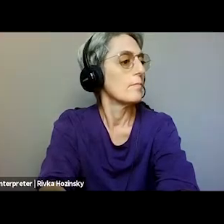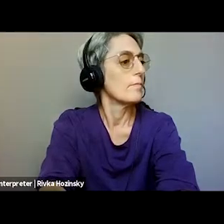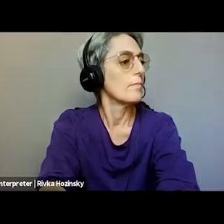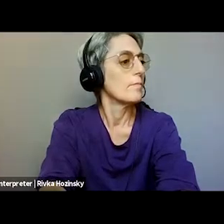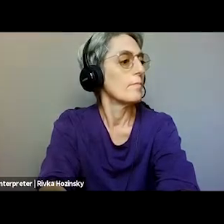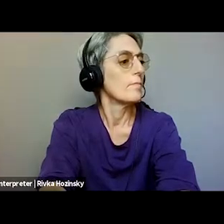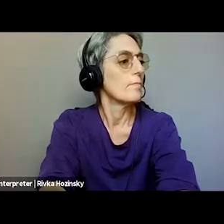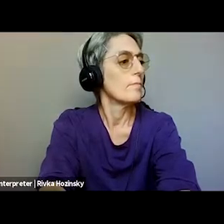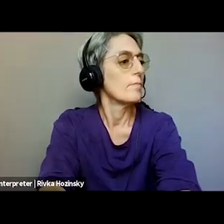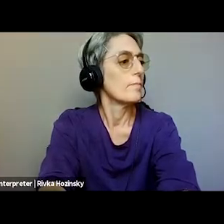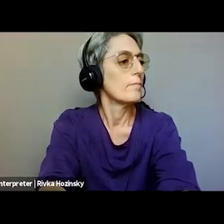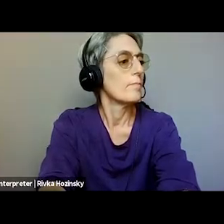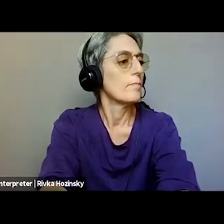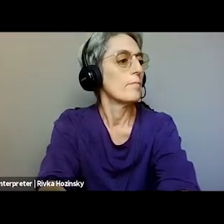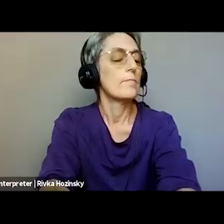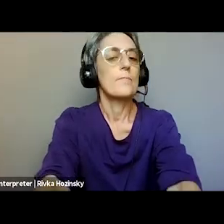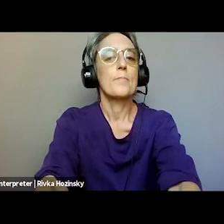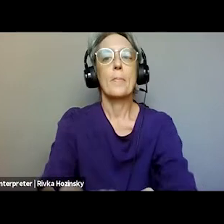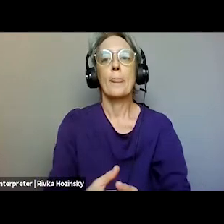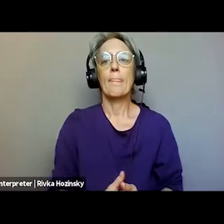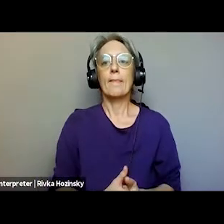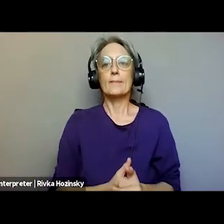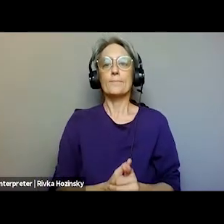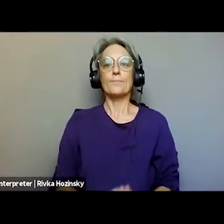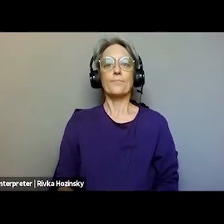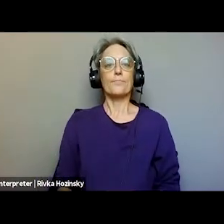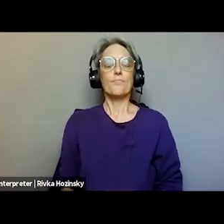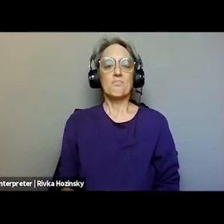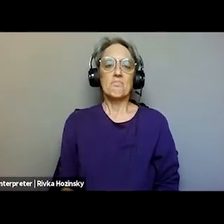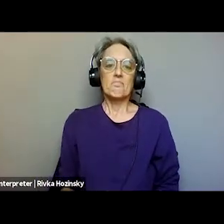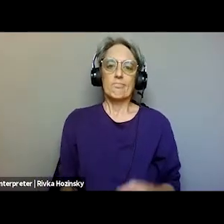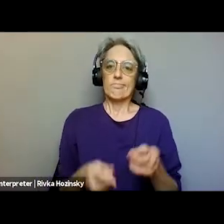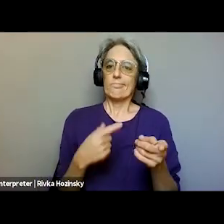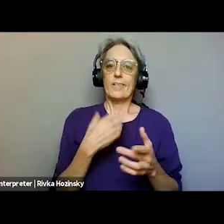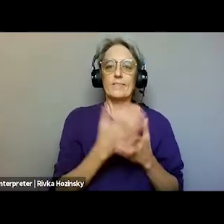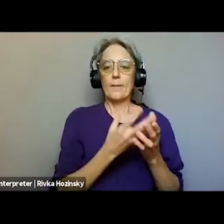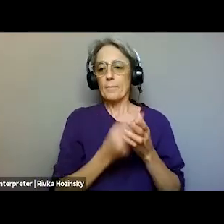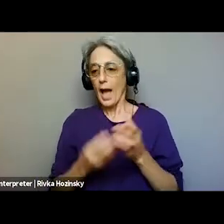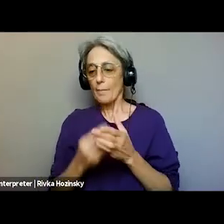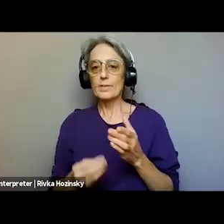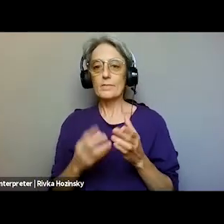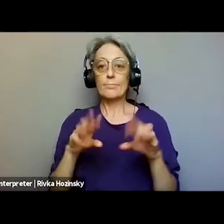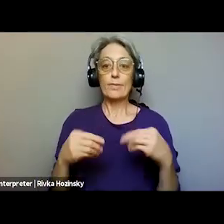places that they would go.” So again, some gaps in terms of providing good care to the mother